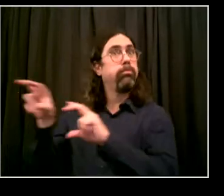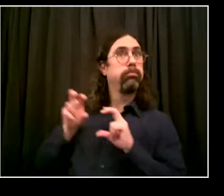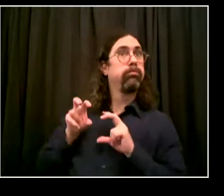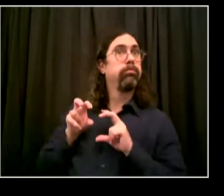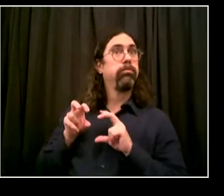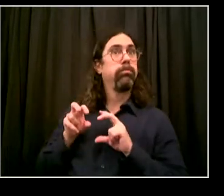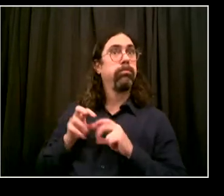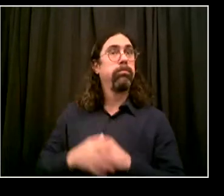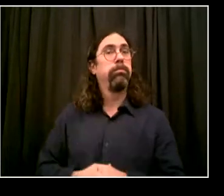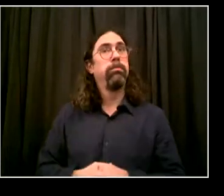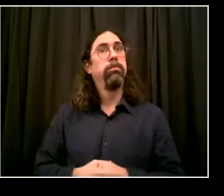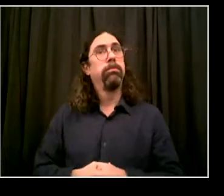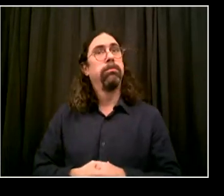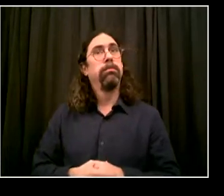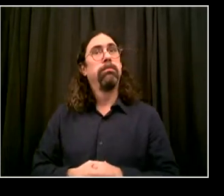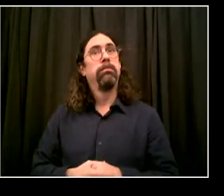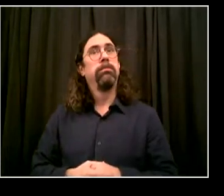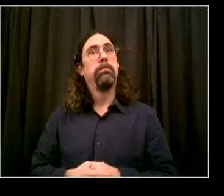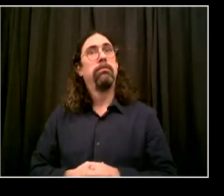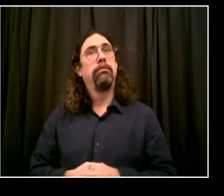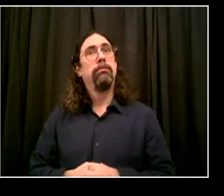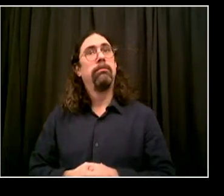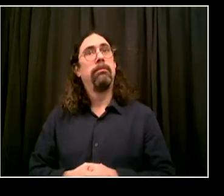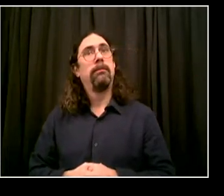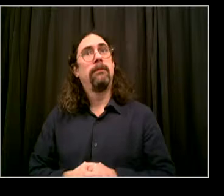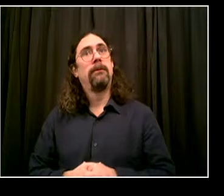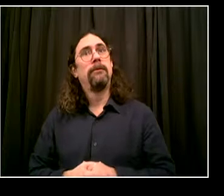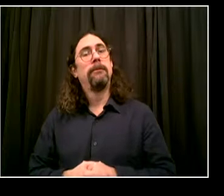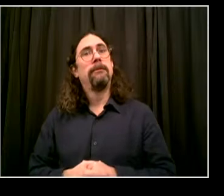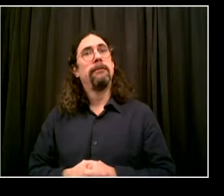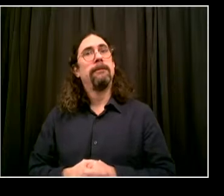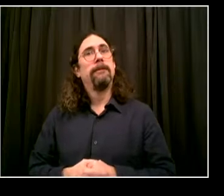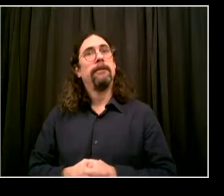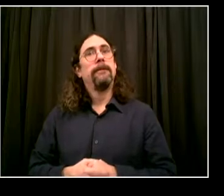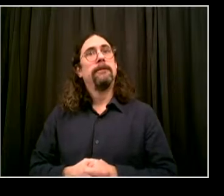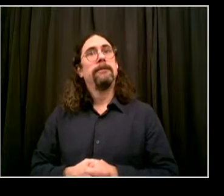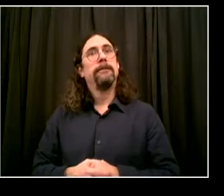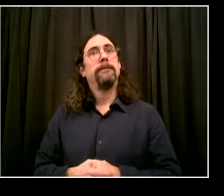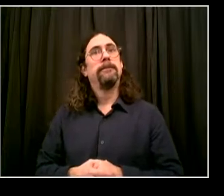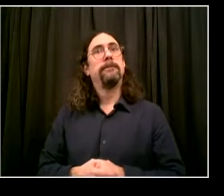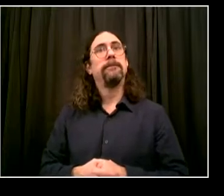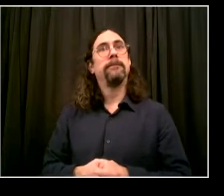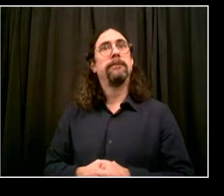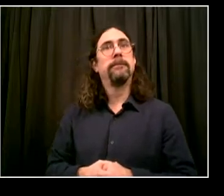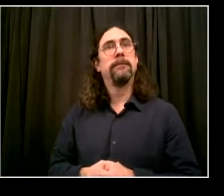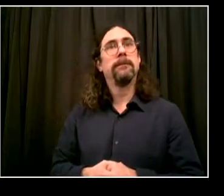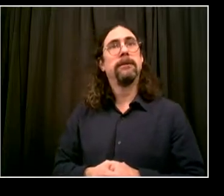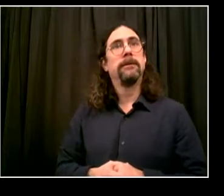AN INVESTMENT ITSELF, YOU WILL SEE THAT THE